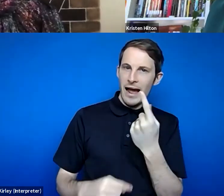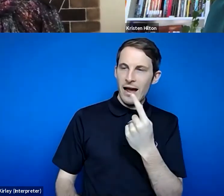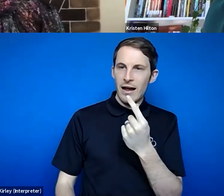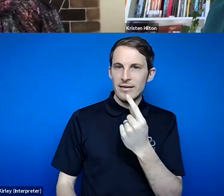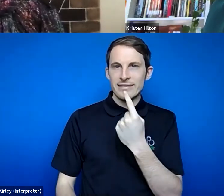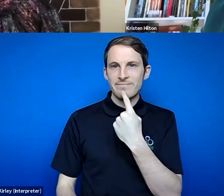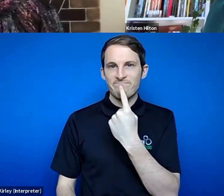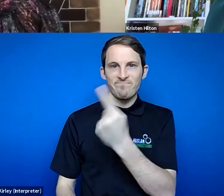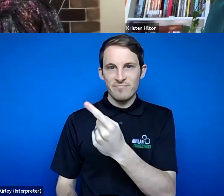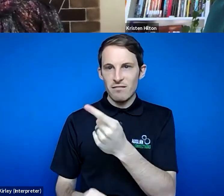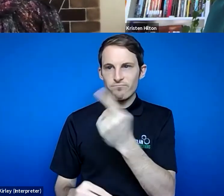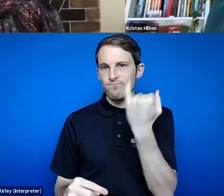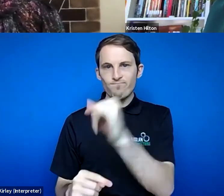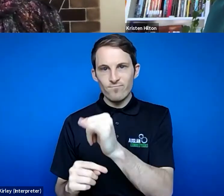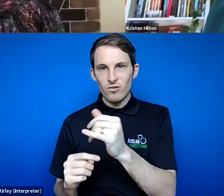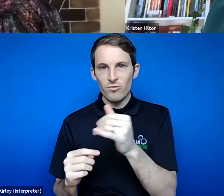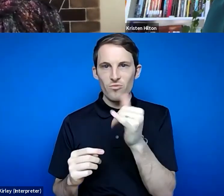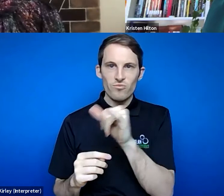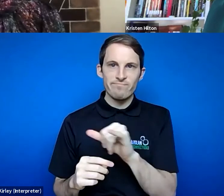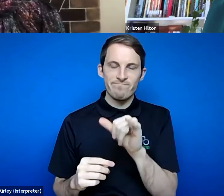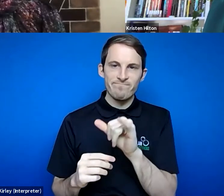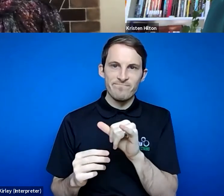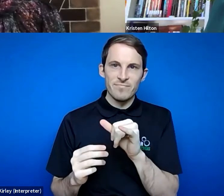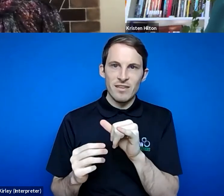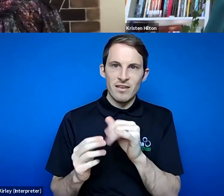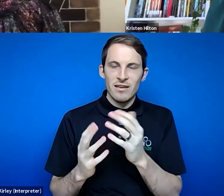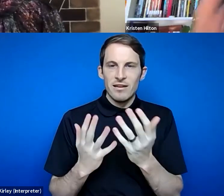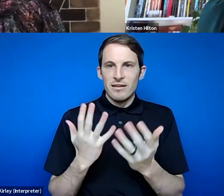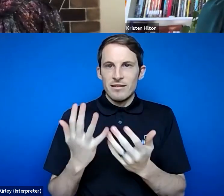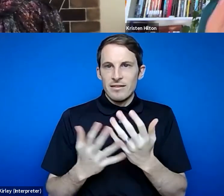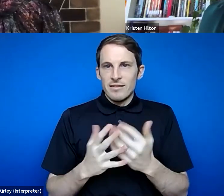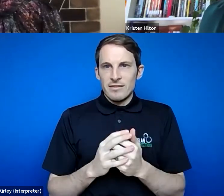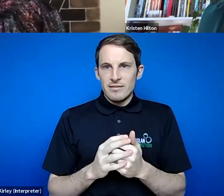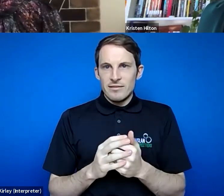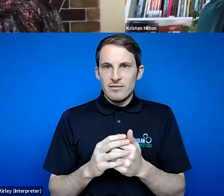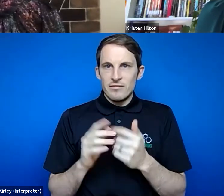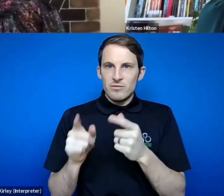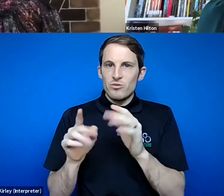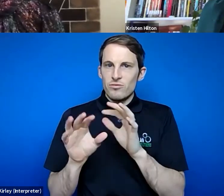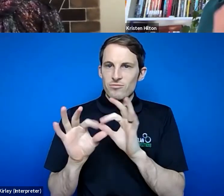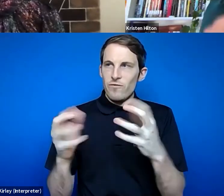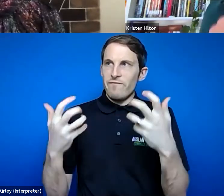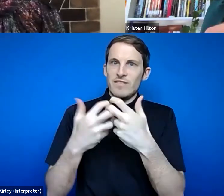stand or are… you know, are not modern or truthful anymore, we actually have to unpick